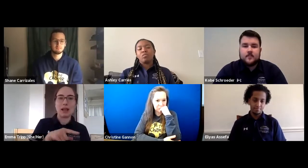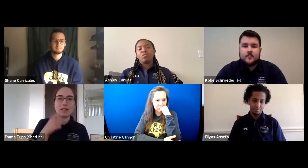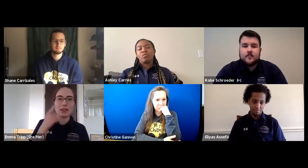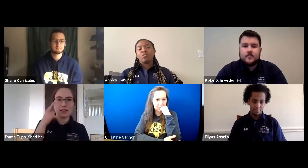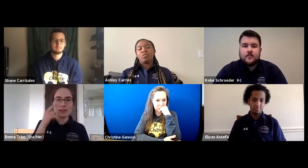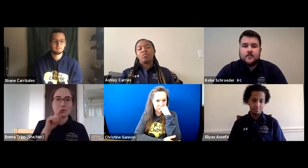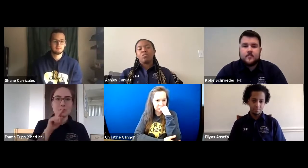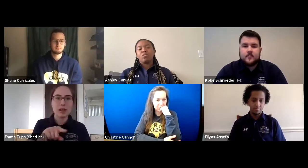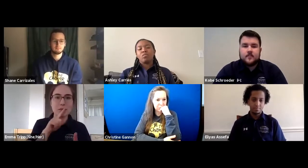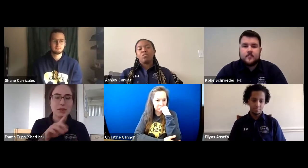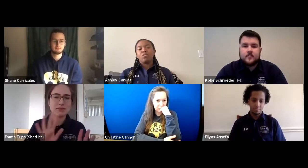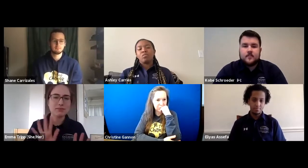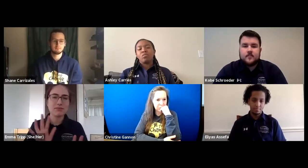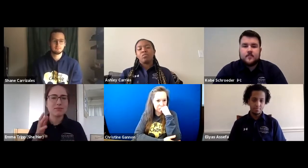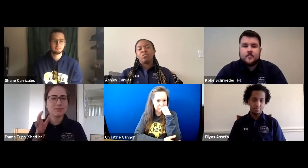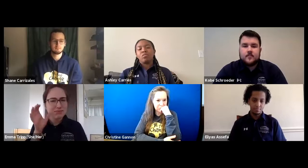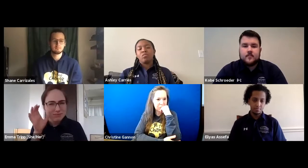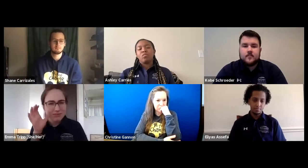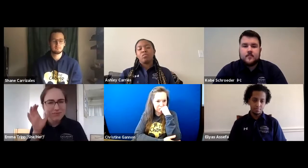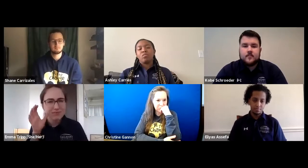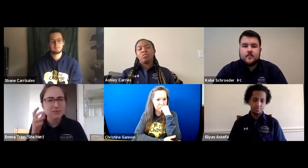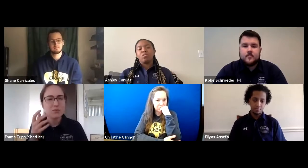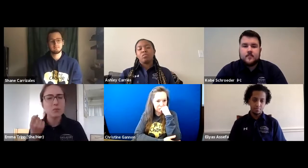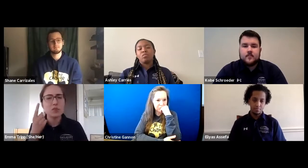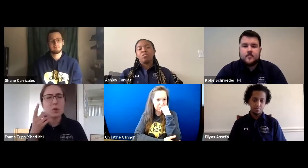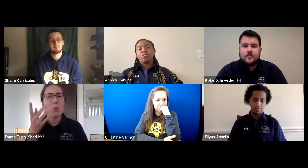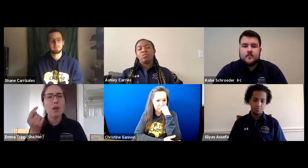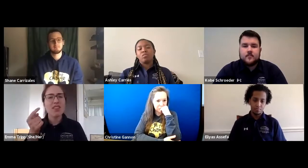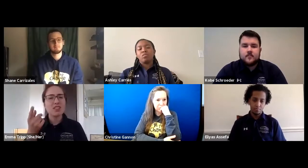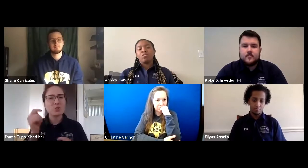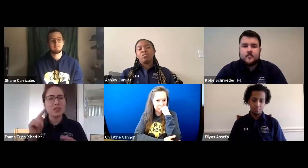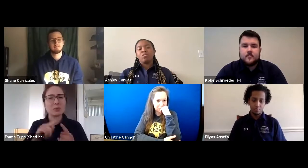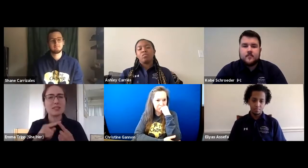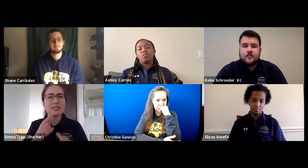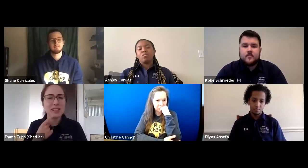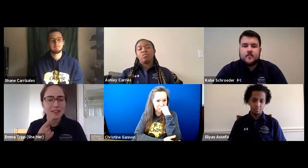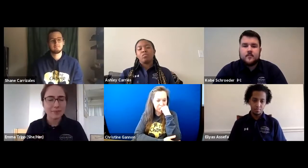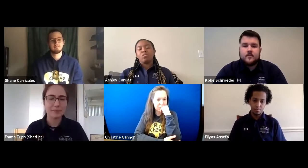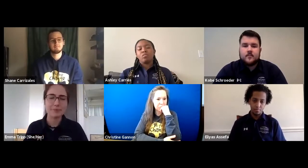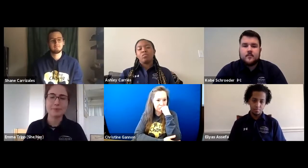but actually listening and understanding what they’re trying to say.